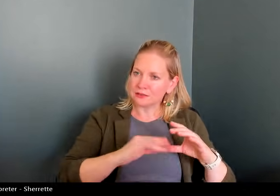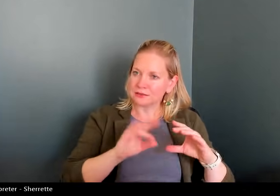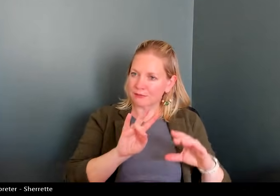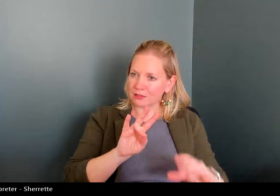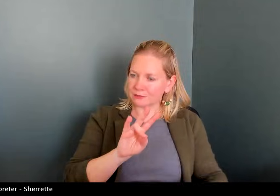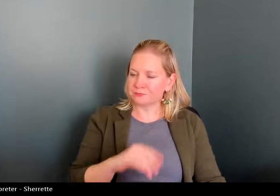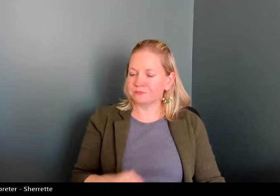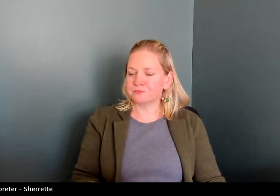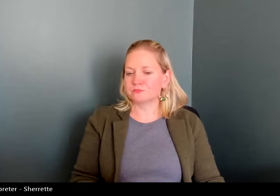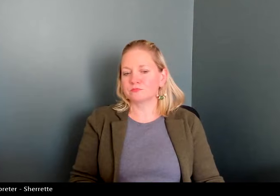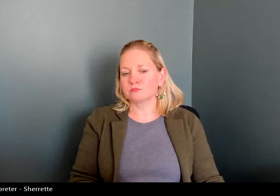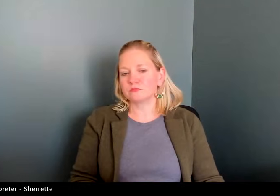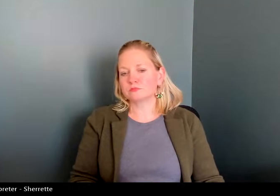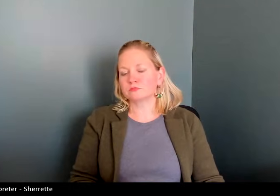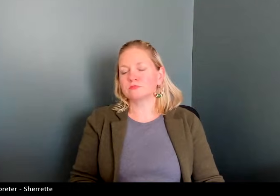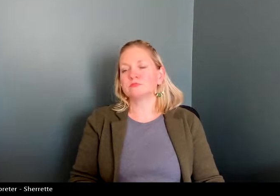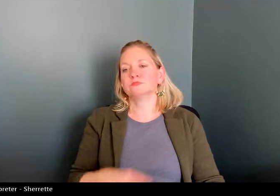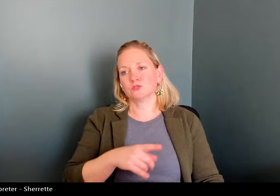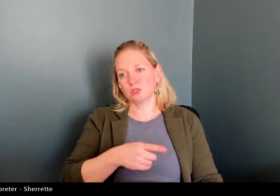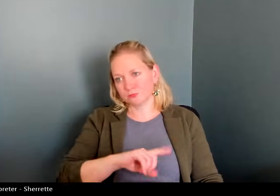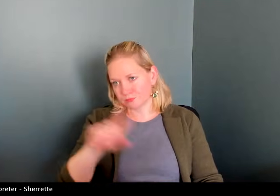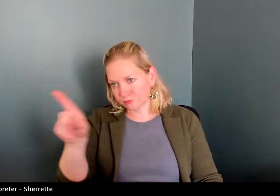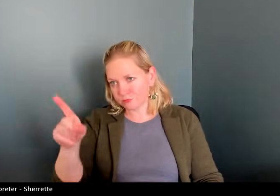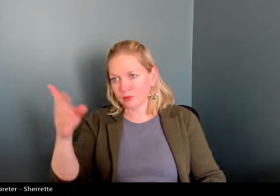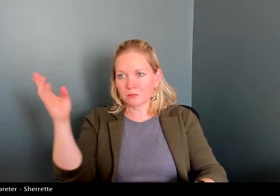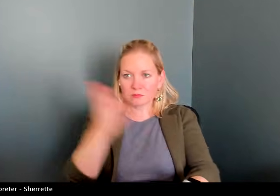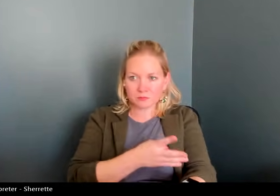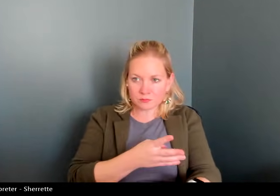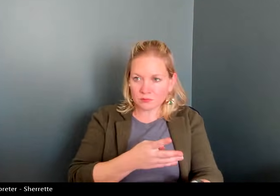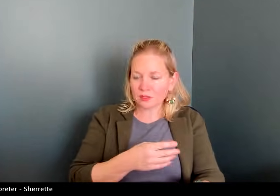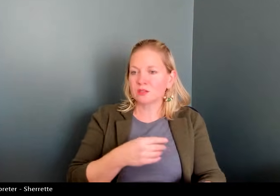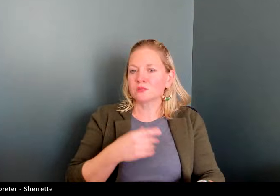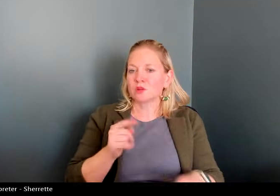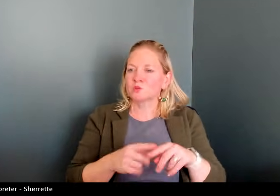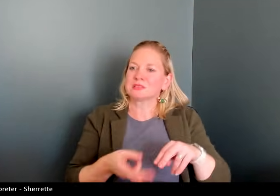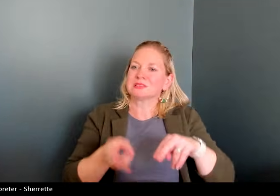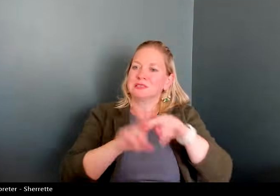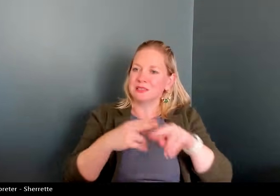getting blood transfusions to help with a hemoglobin because a hemoglobin would drop